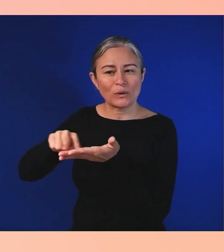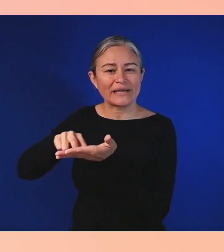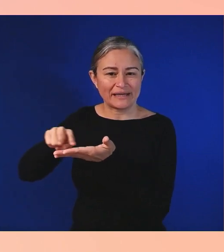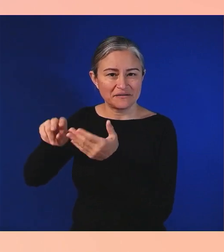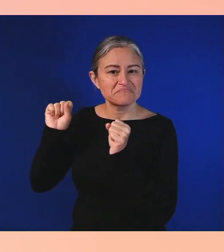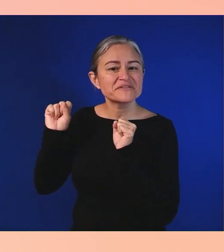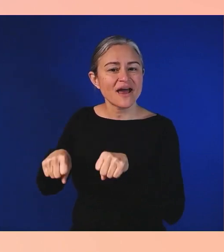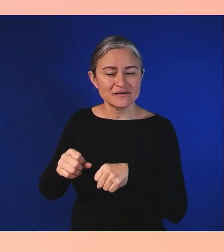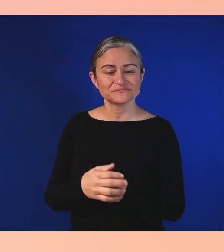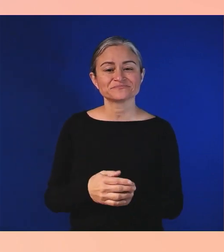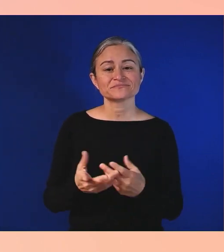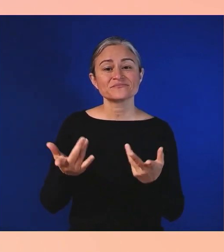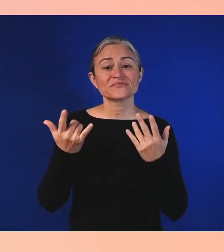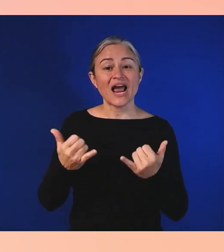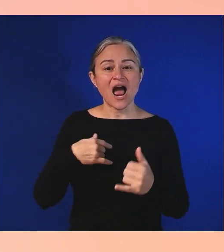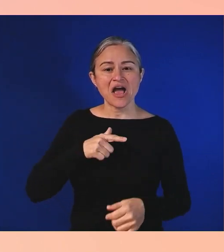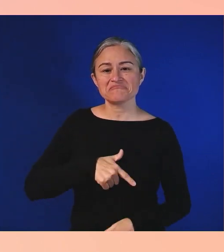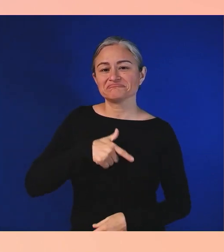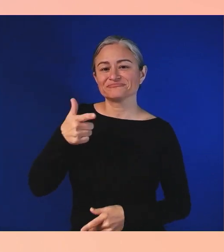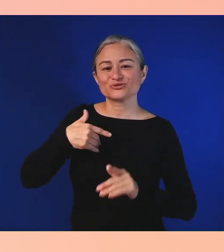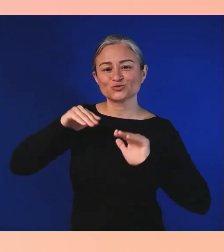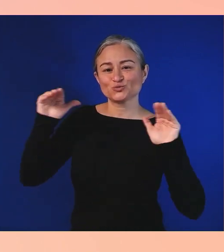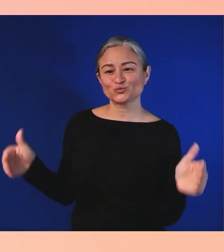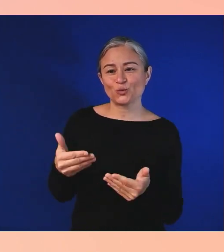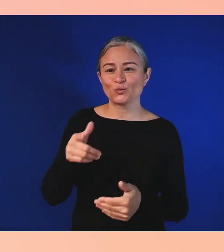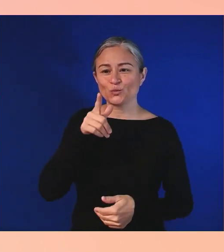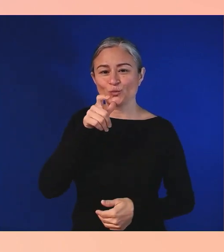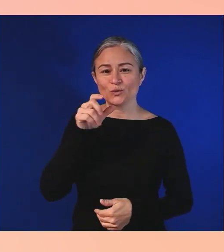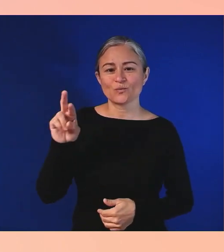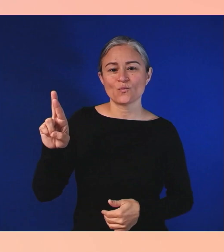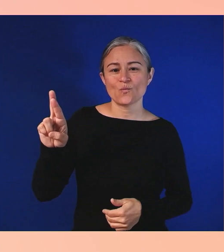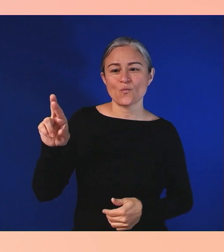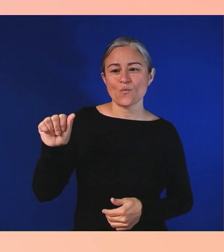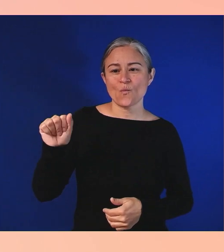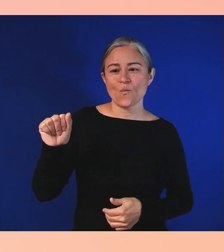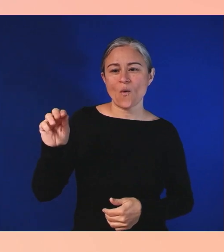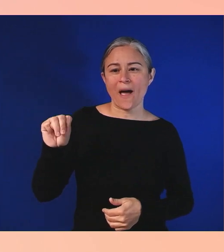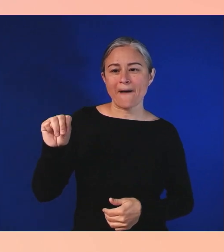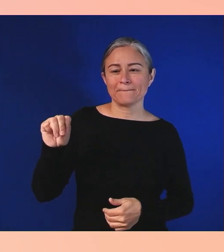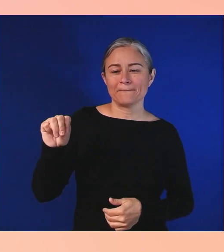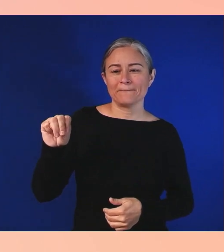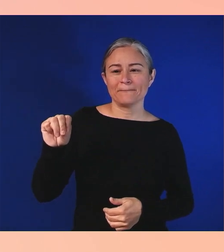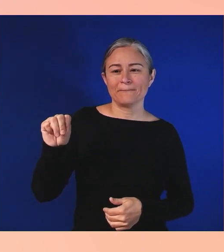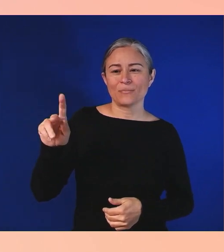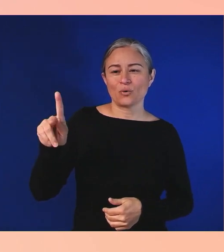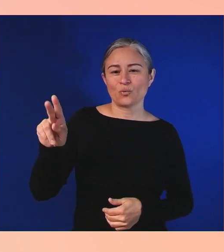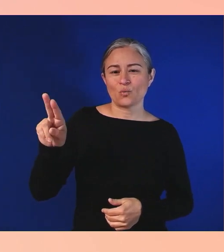a digital and transaction banking at one of the largest banks in India and he's here to talk about PowerPlatform.